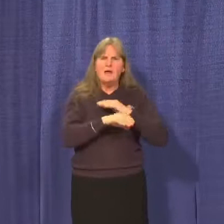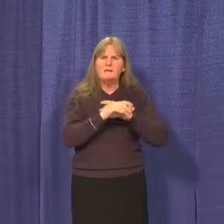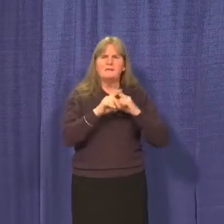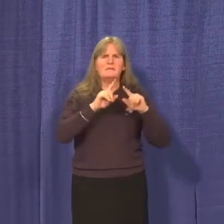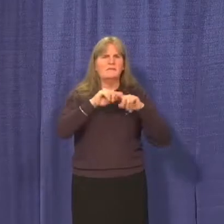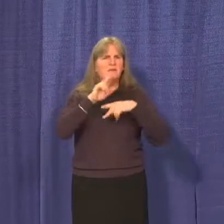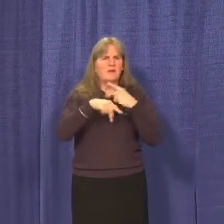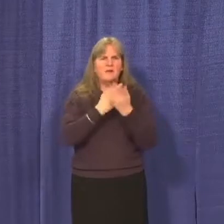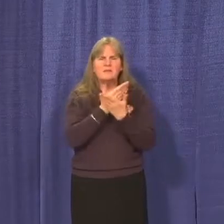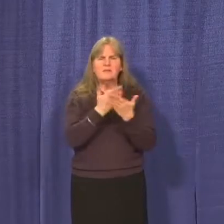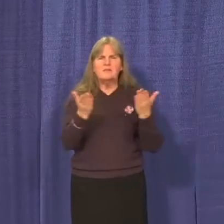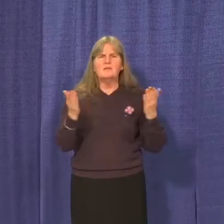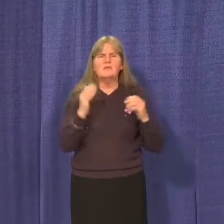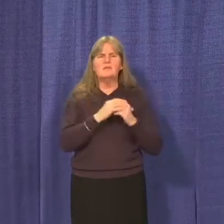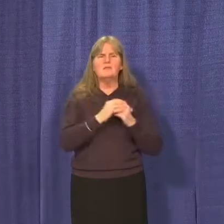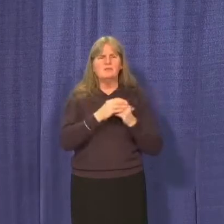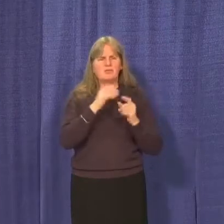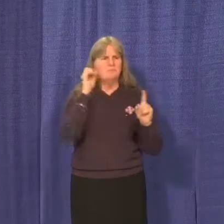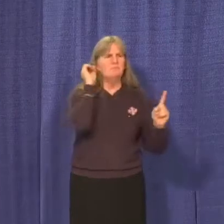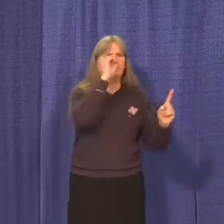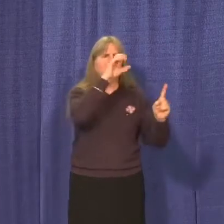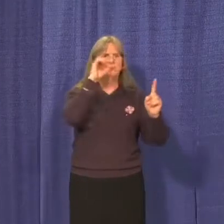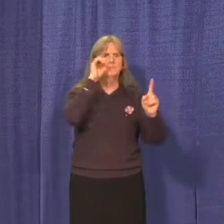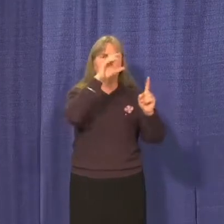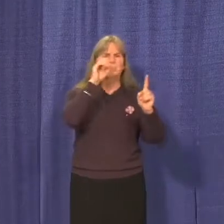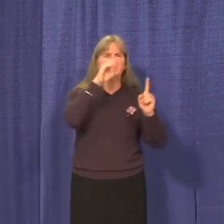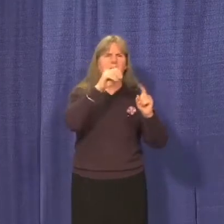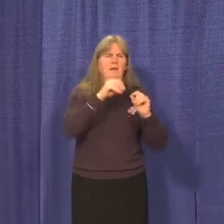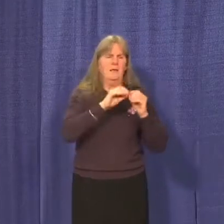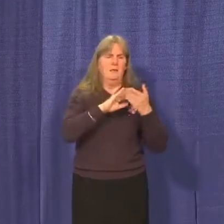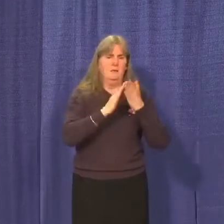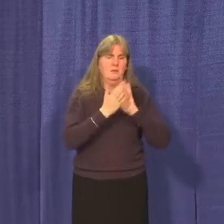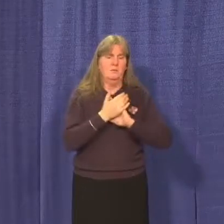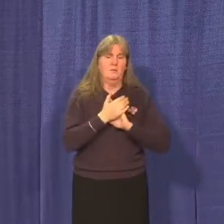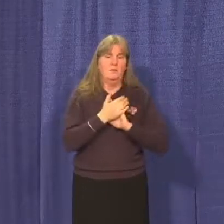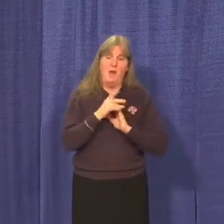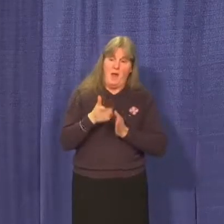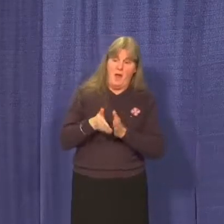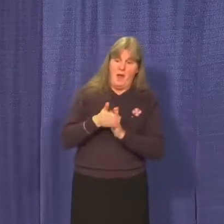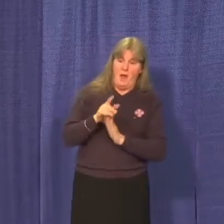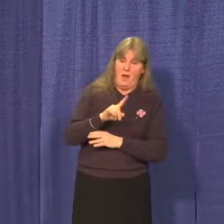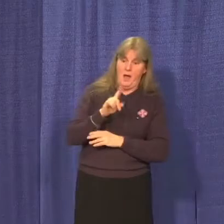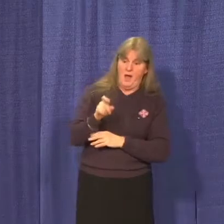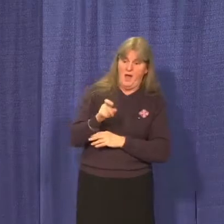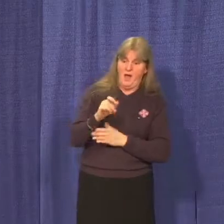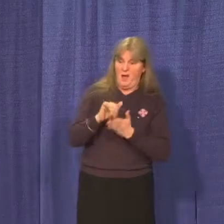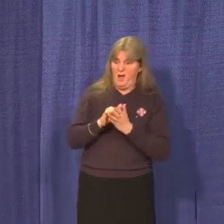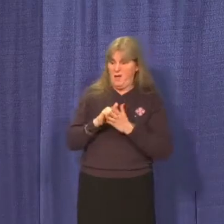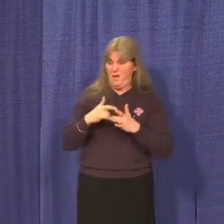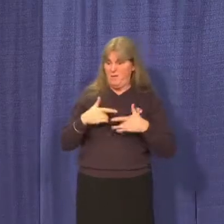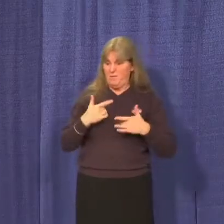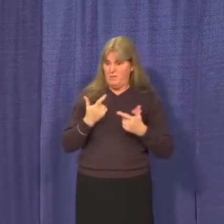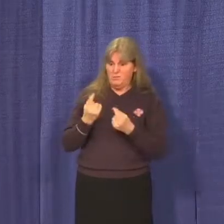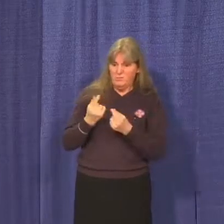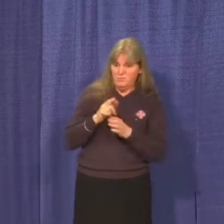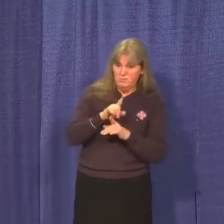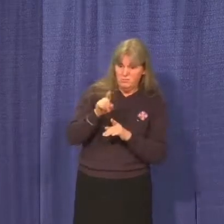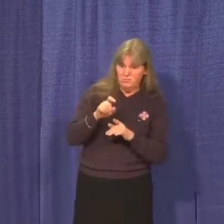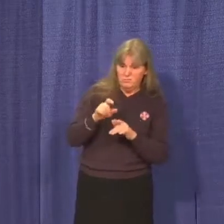social media. The good news in those conversations when I am asking these individuals how they think it is going, the first thing